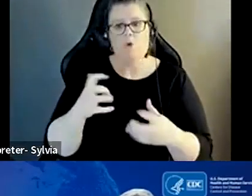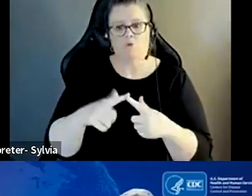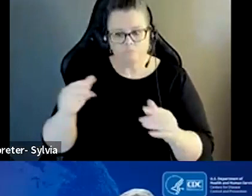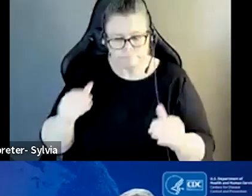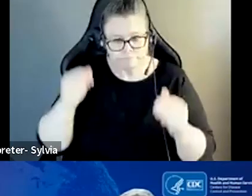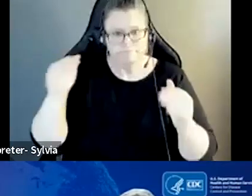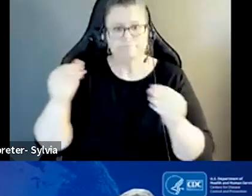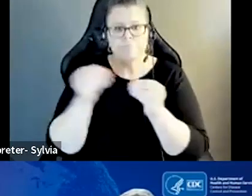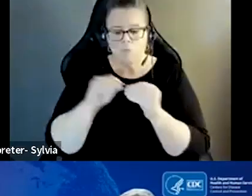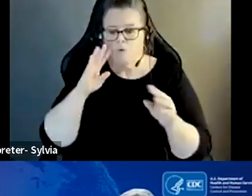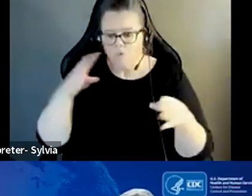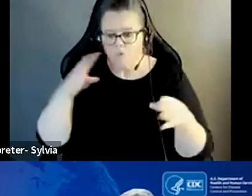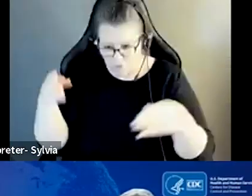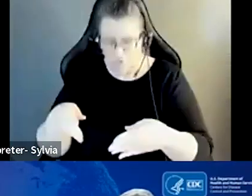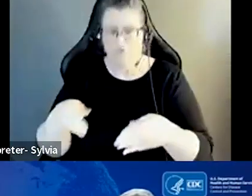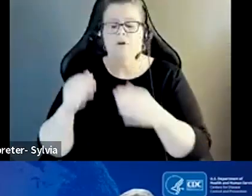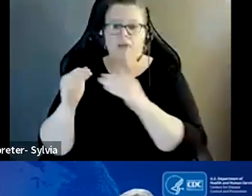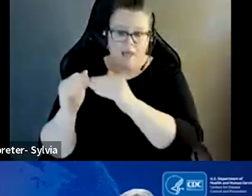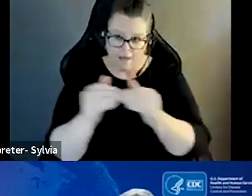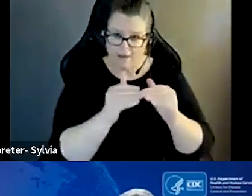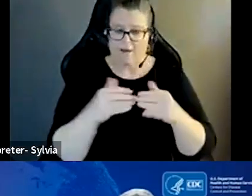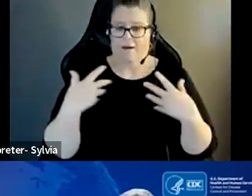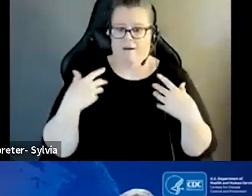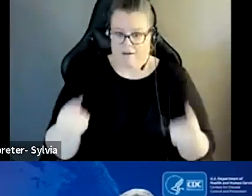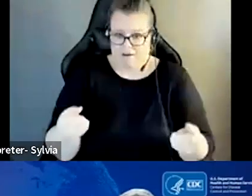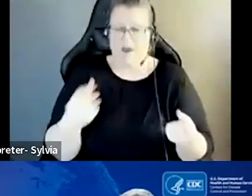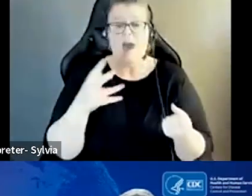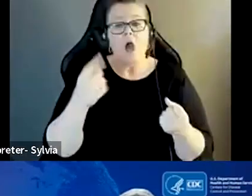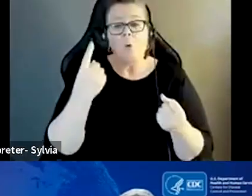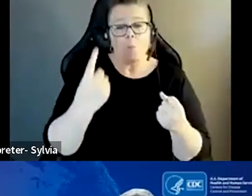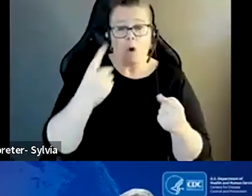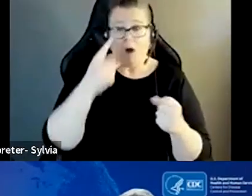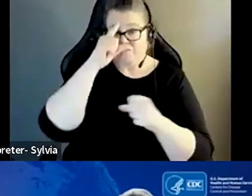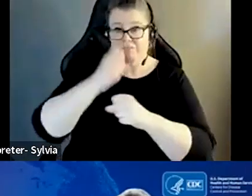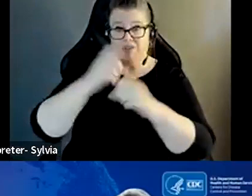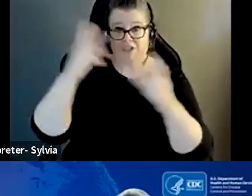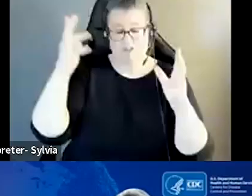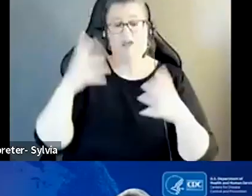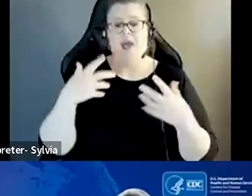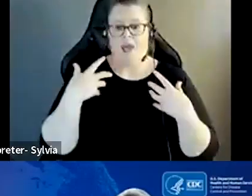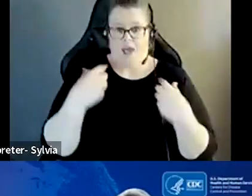to one unified vision, equitably protecting health, safety, and security.